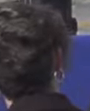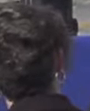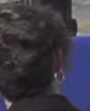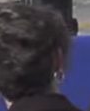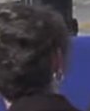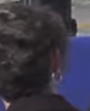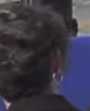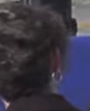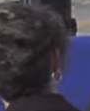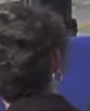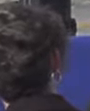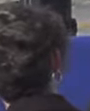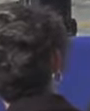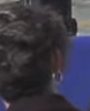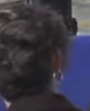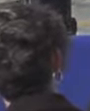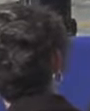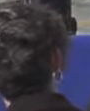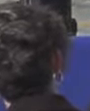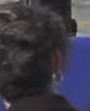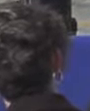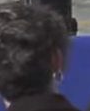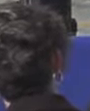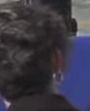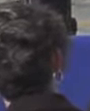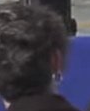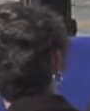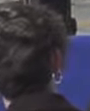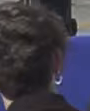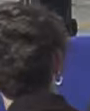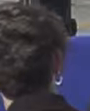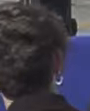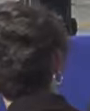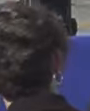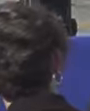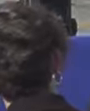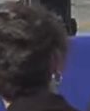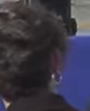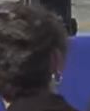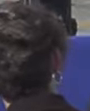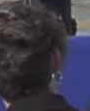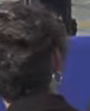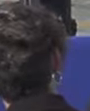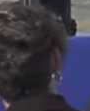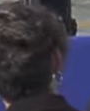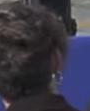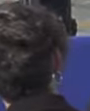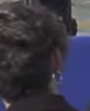for never taking his eye off the ball and keeping his commitment, not just with respect to opening the port